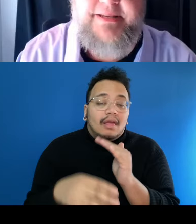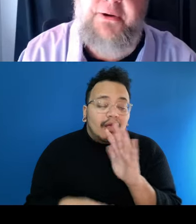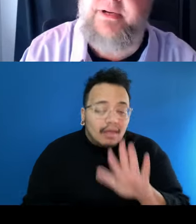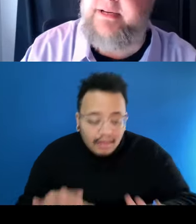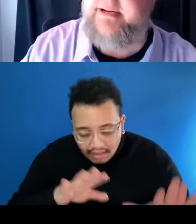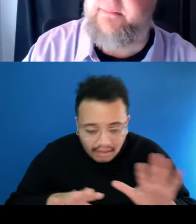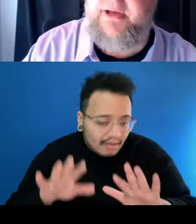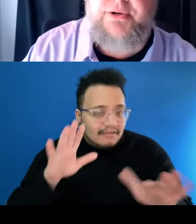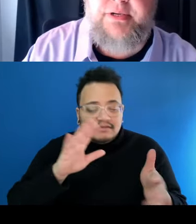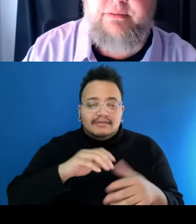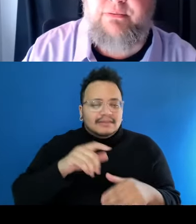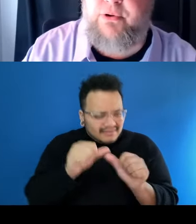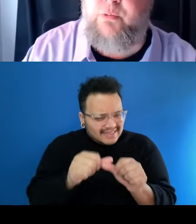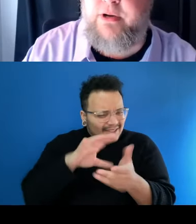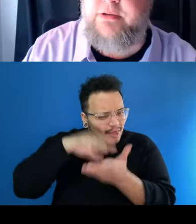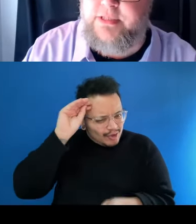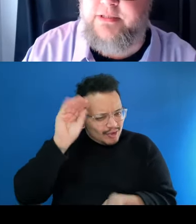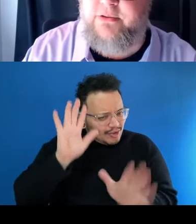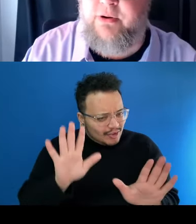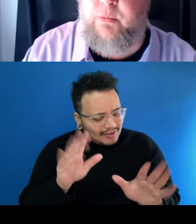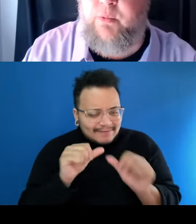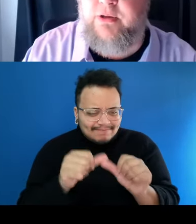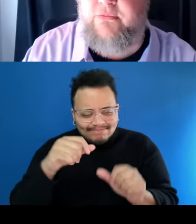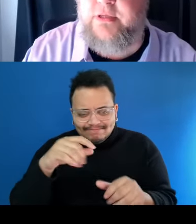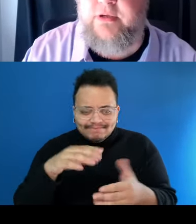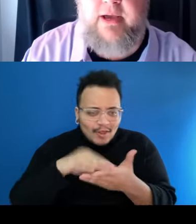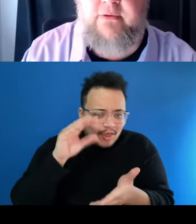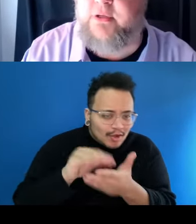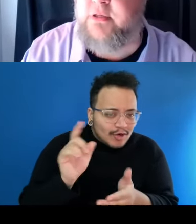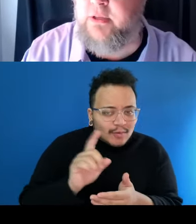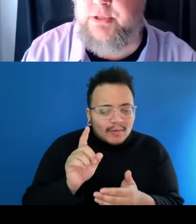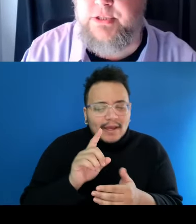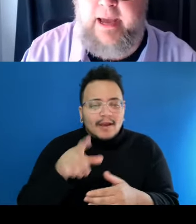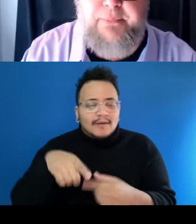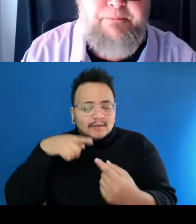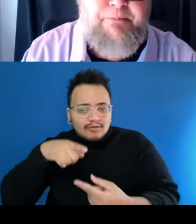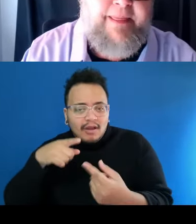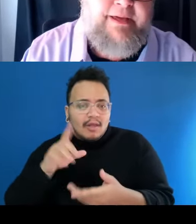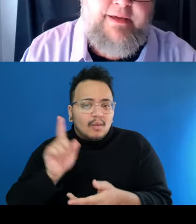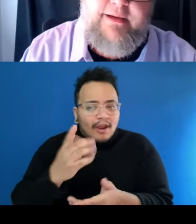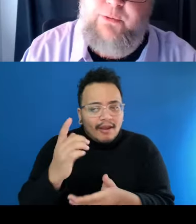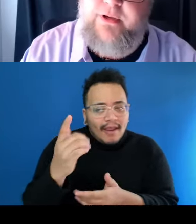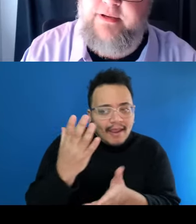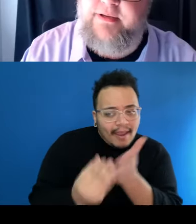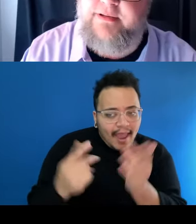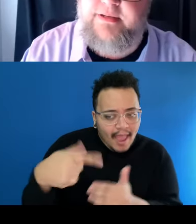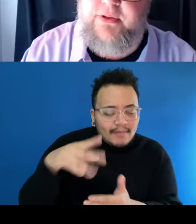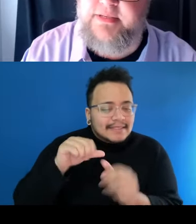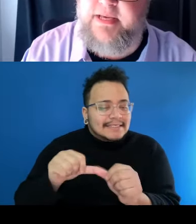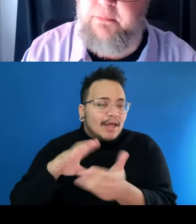So, I encourage you to learn where you need to learn and where you feel you have a knowledge gap. I wanted to close us out,